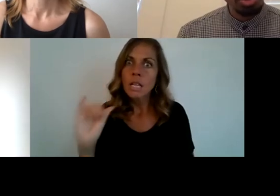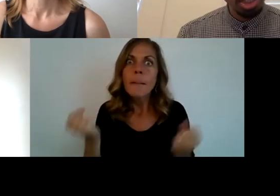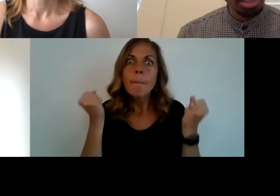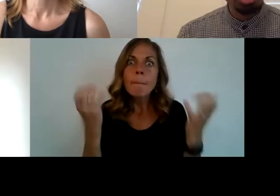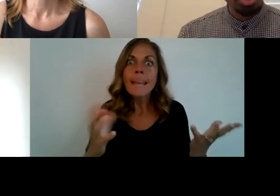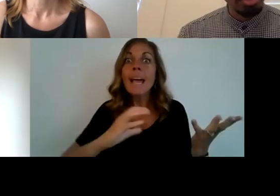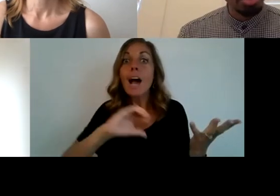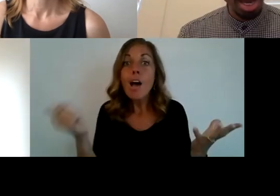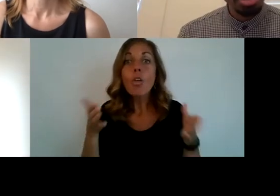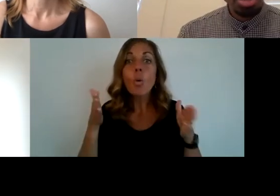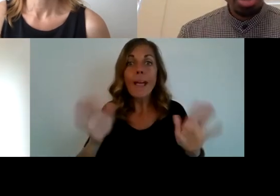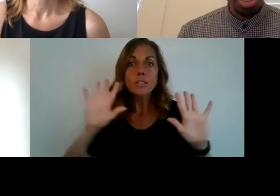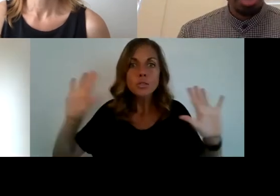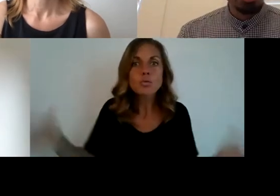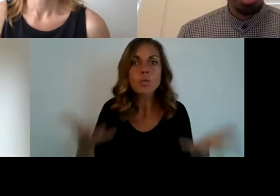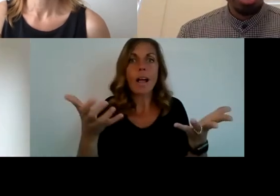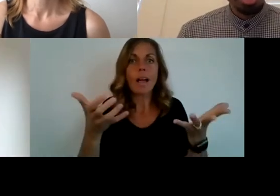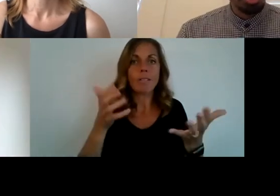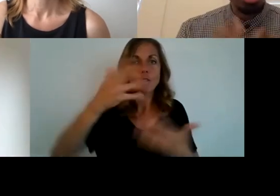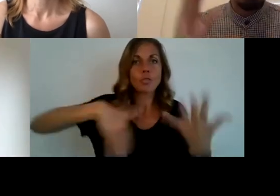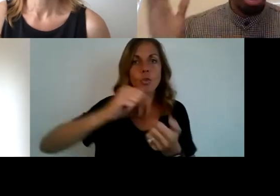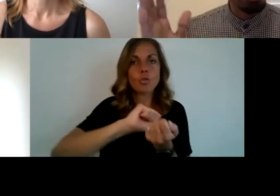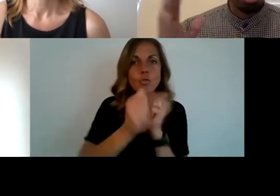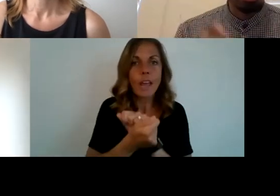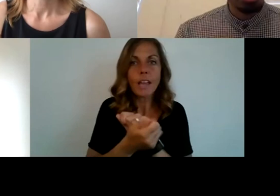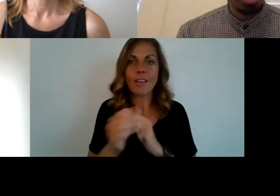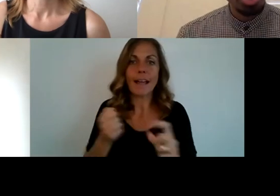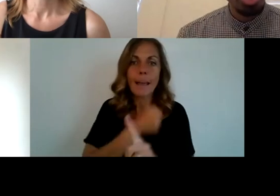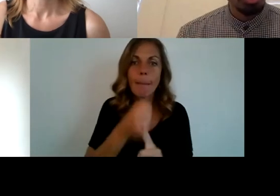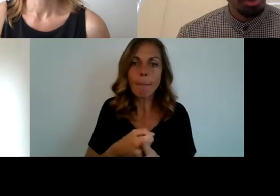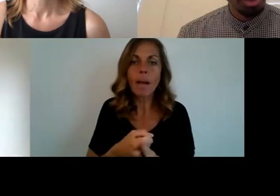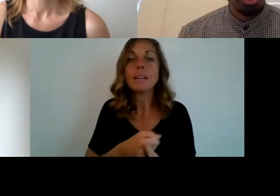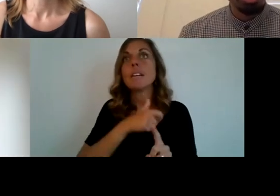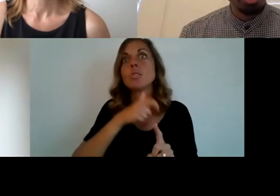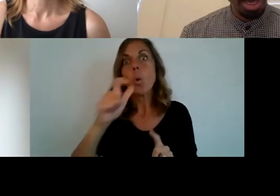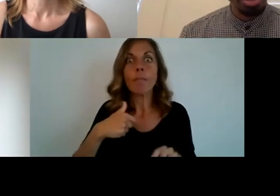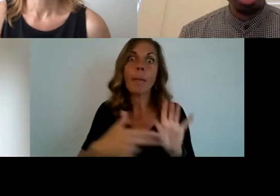change and drive impact that don't have to have the label of diversity all over it. That